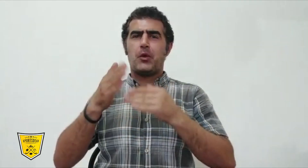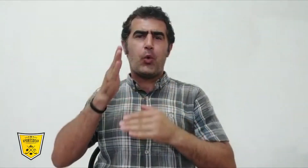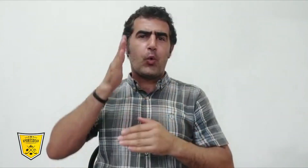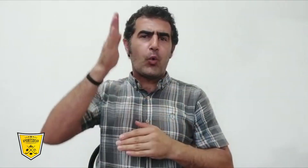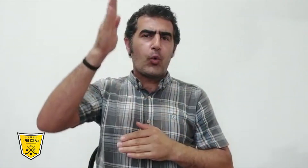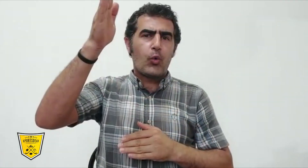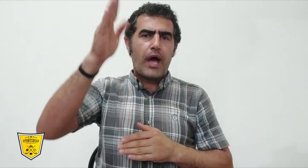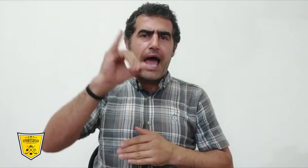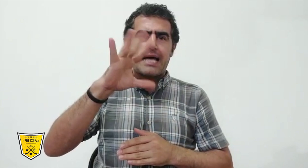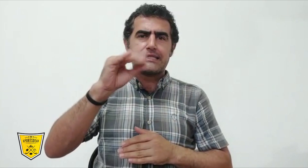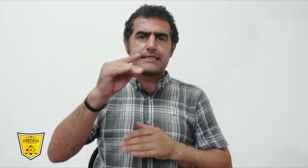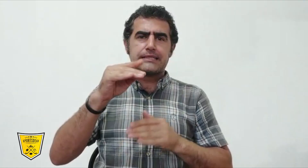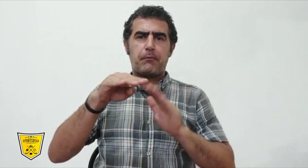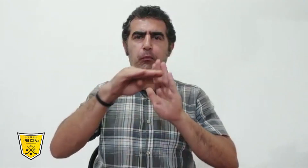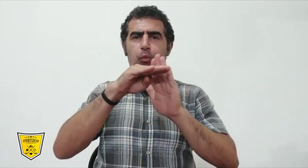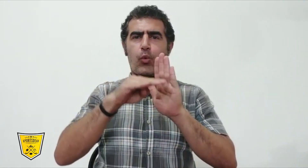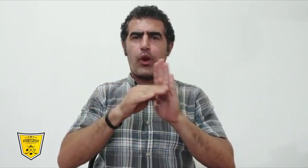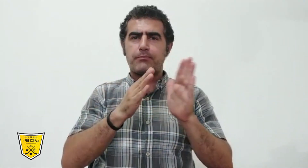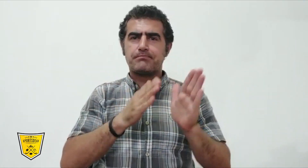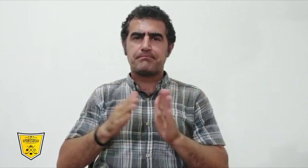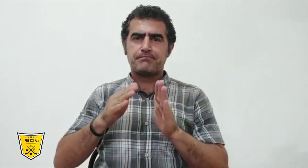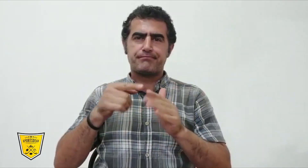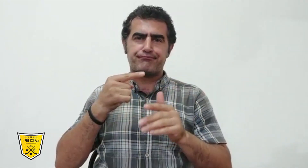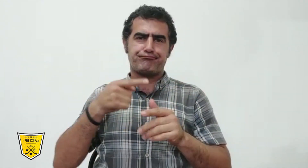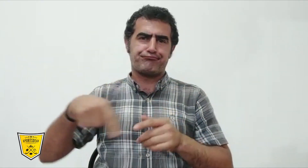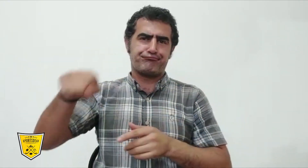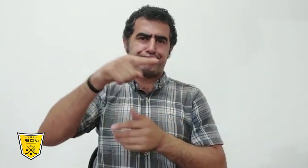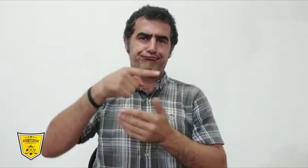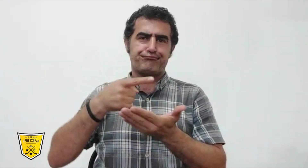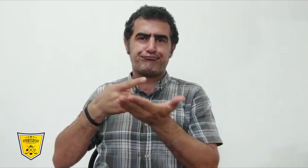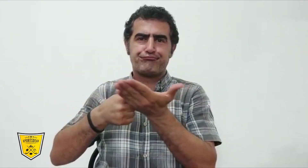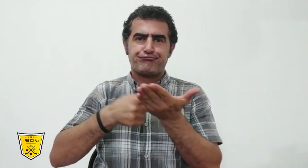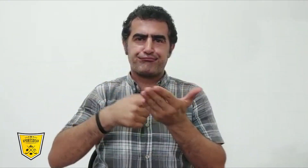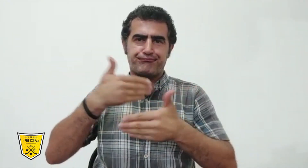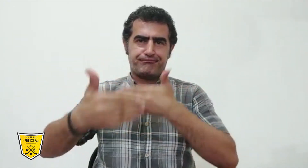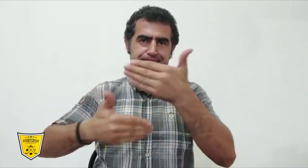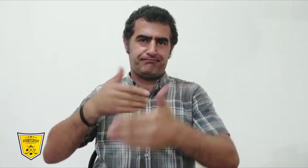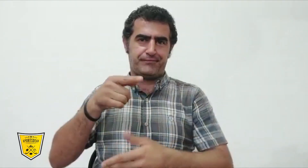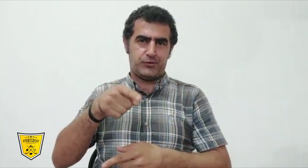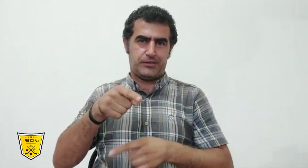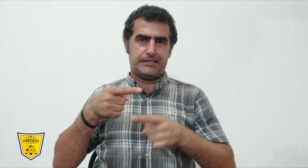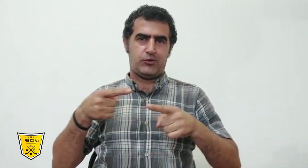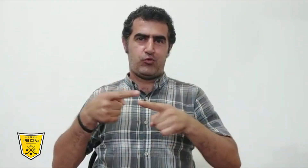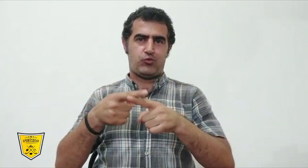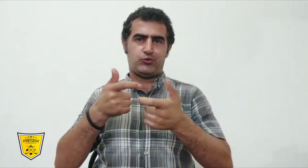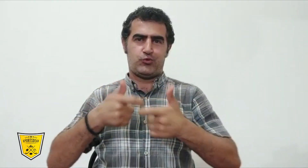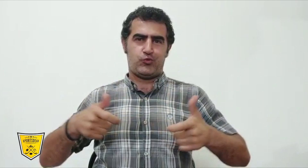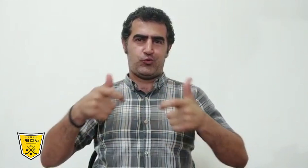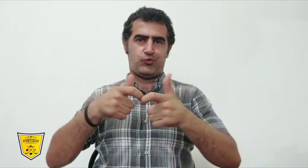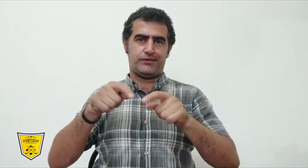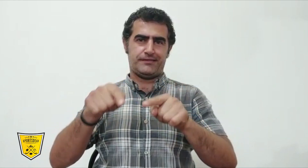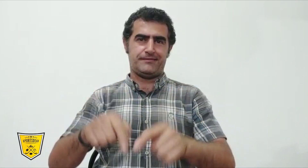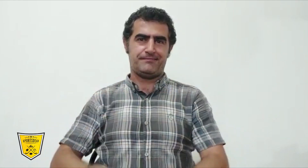GAISF Good Governance project, pending reforms, ICSD membership consequences.